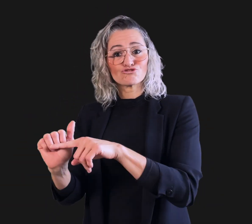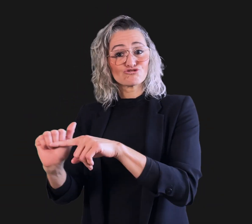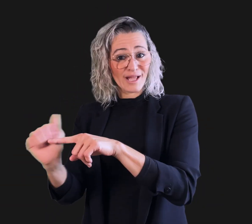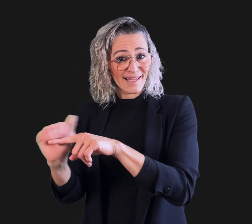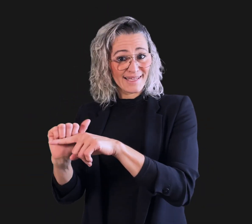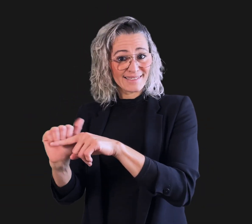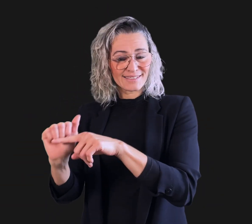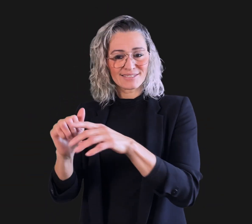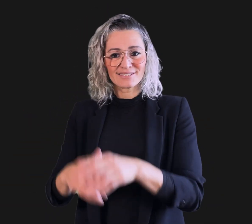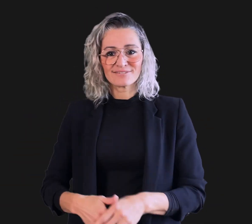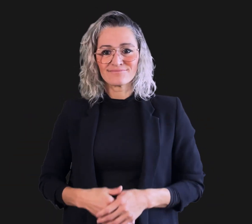Training